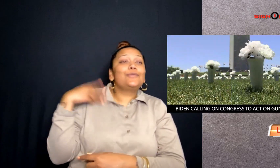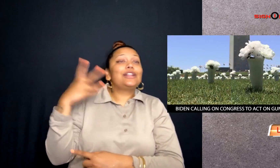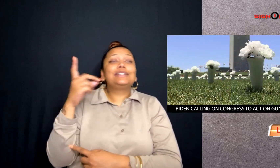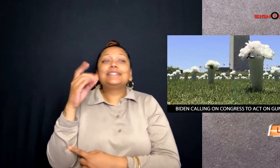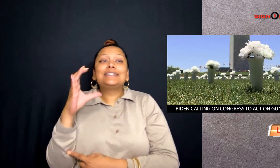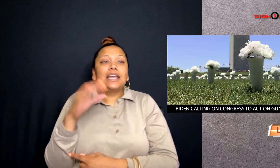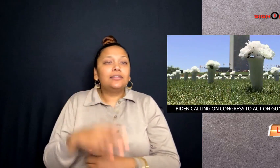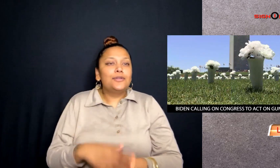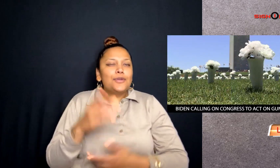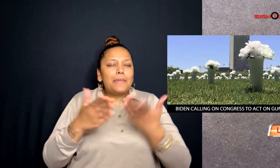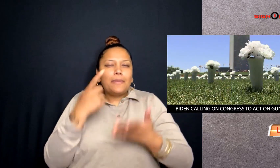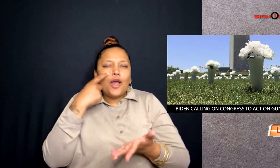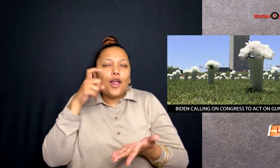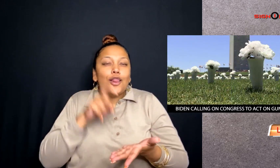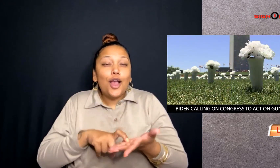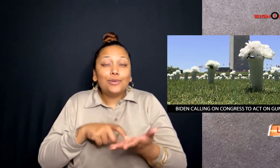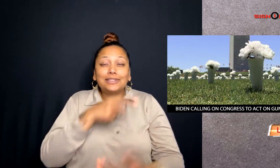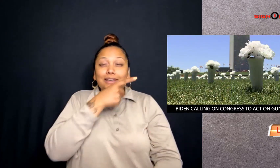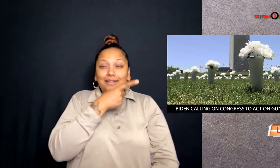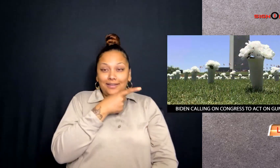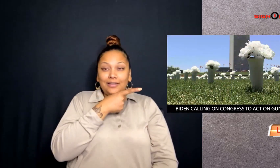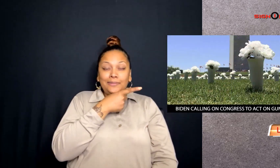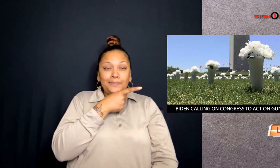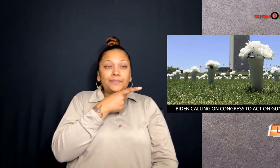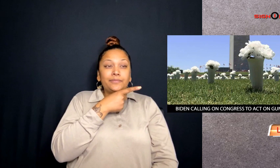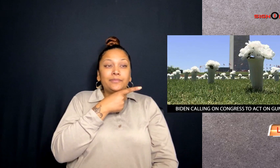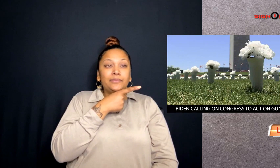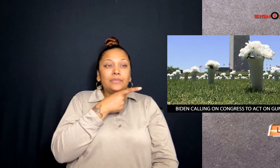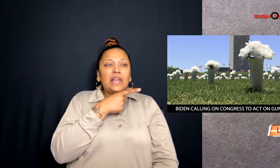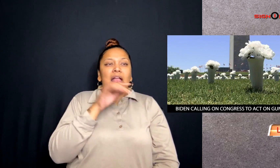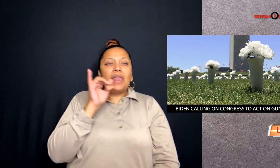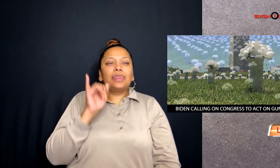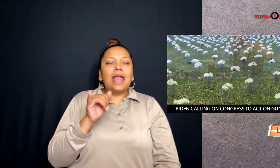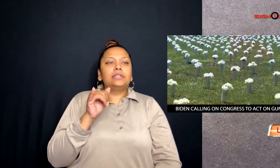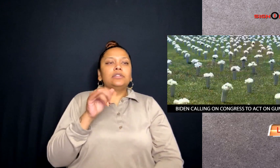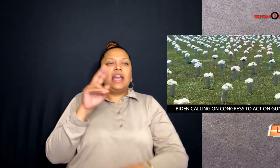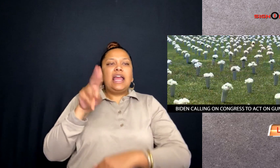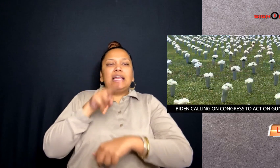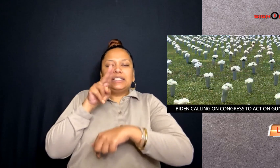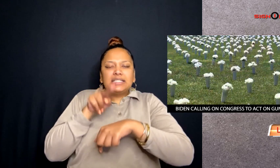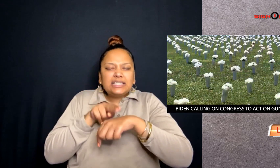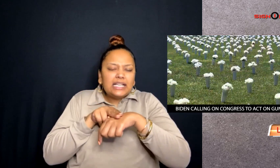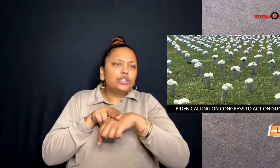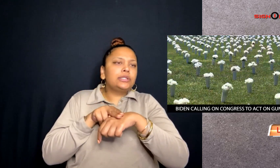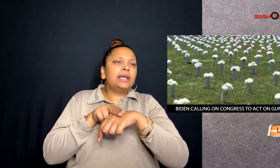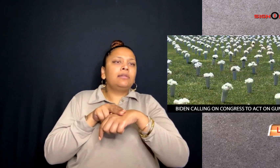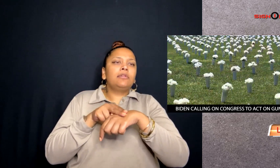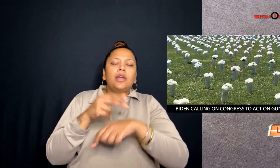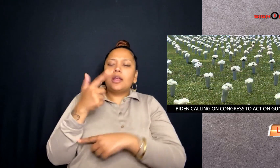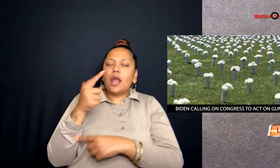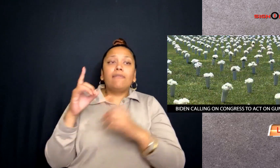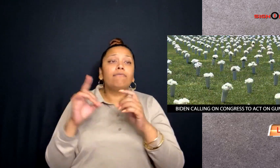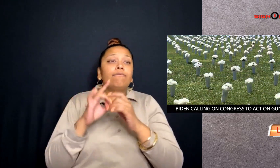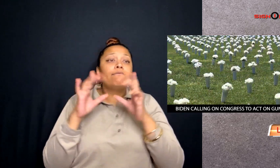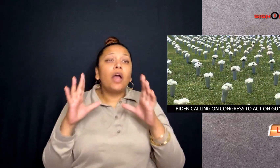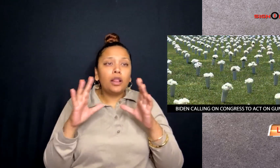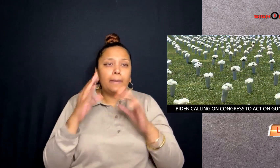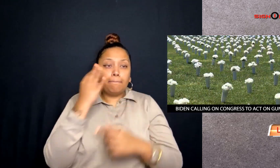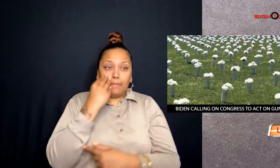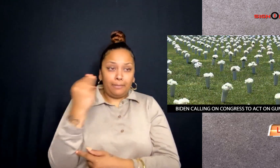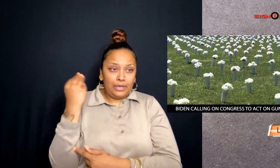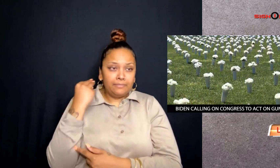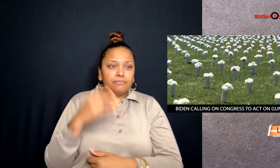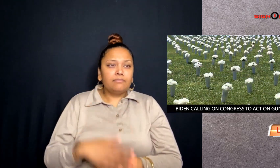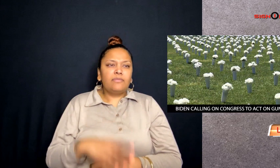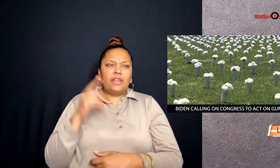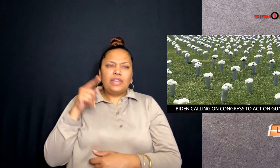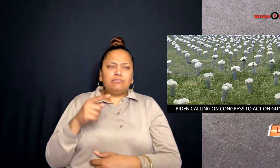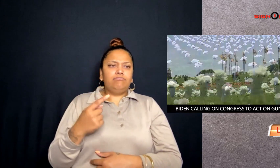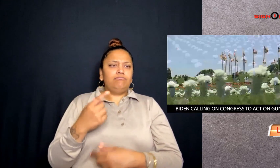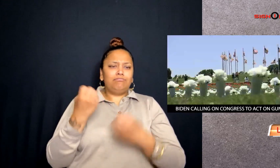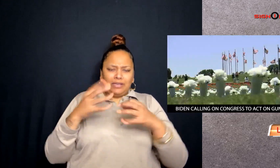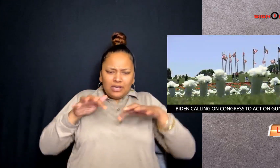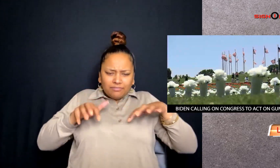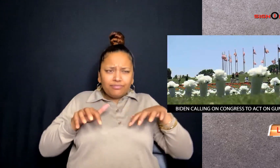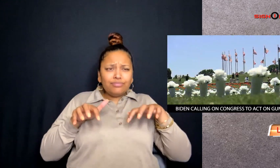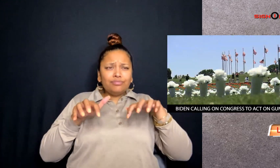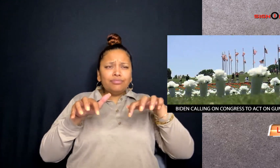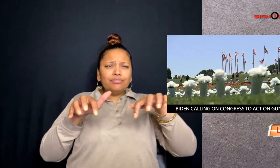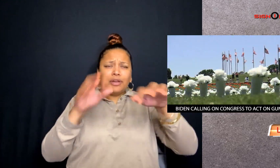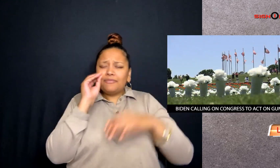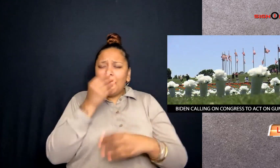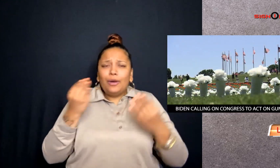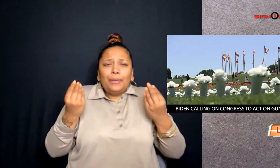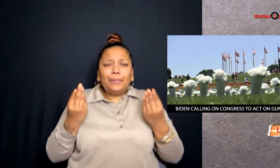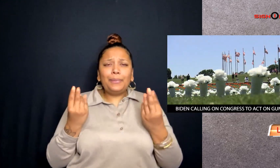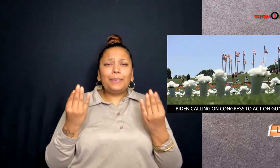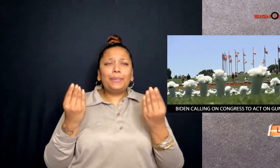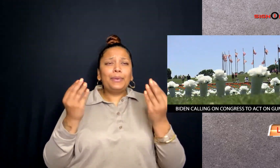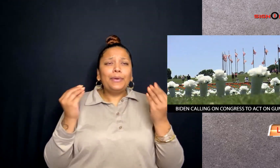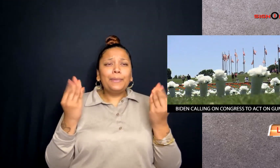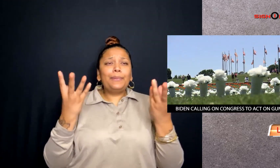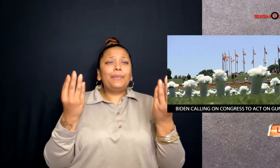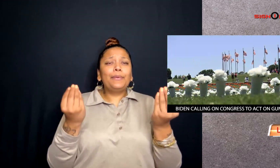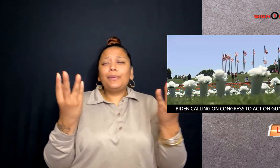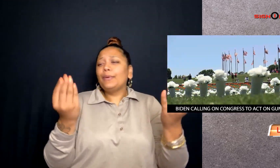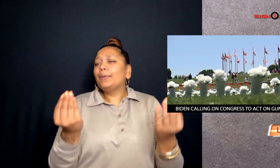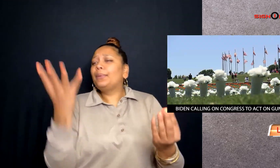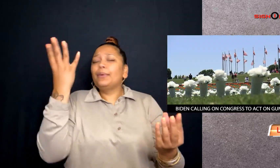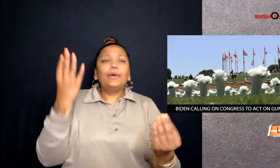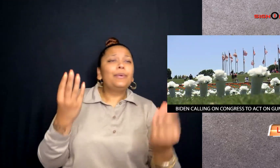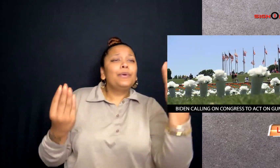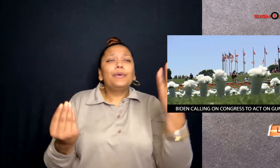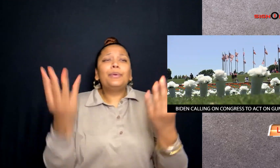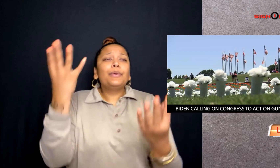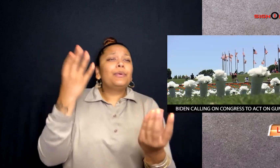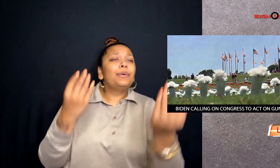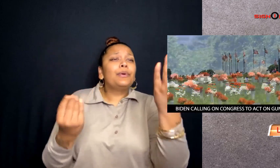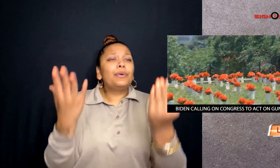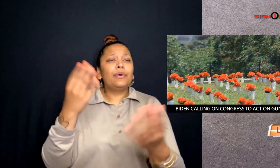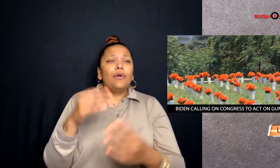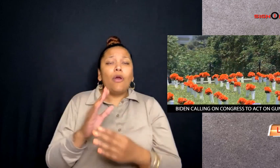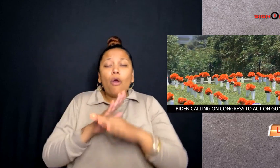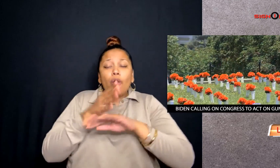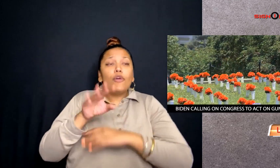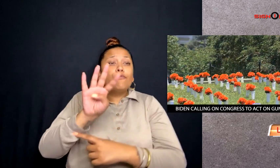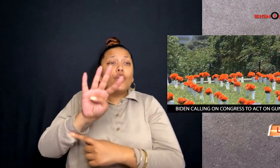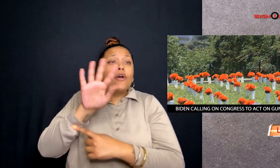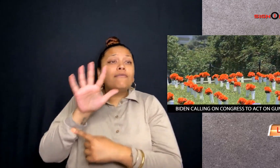if you're in Washington DC you may notice this it's the national gun violence memorial